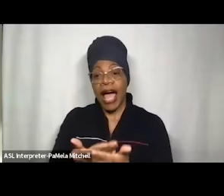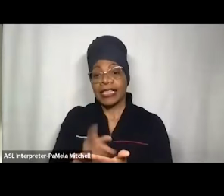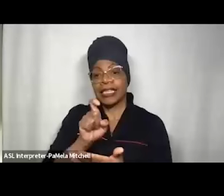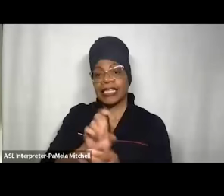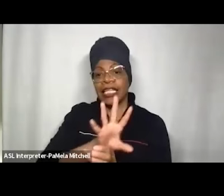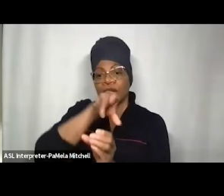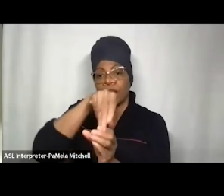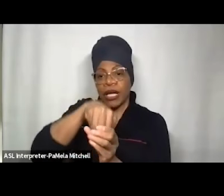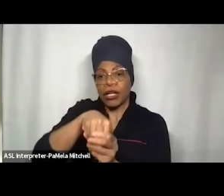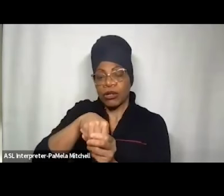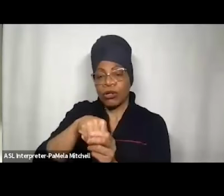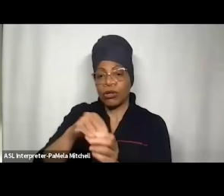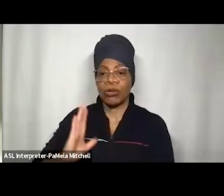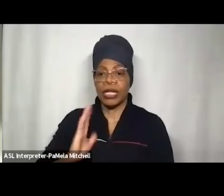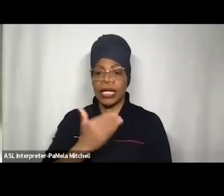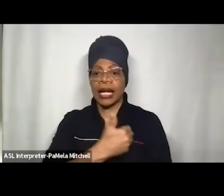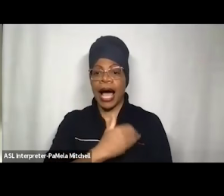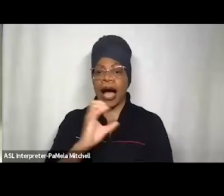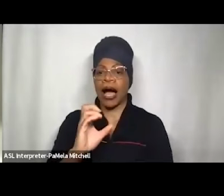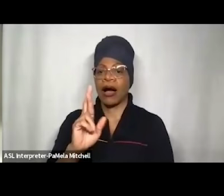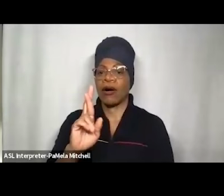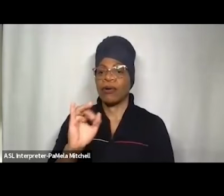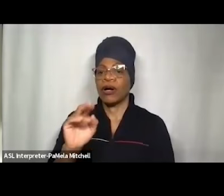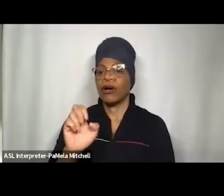in our criminal risk screenings and assessment.